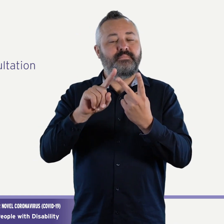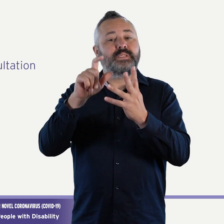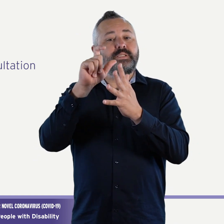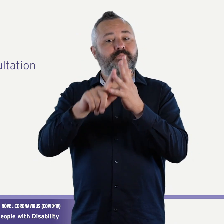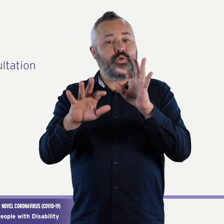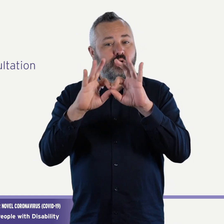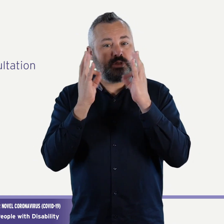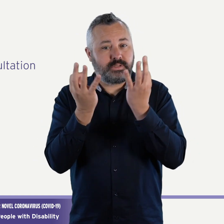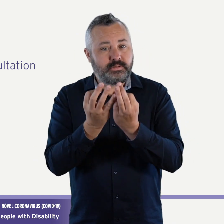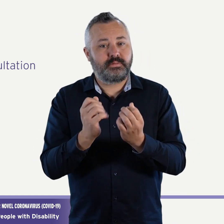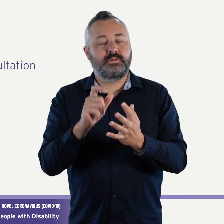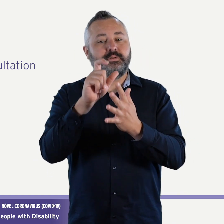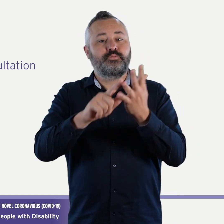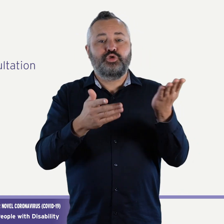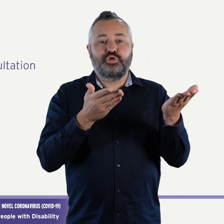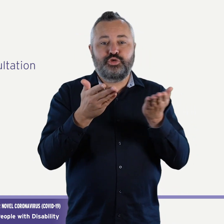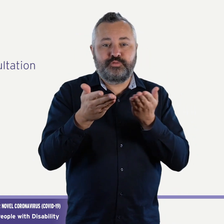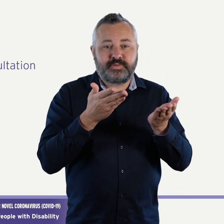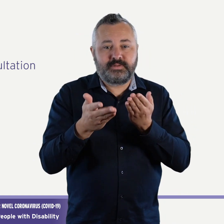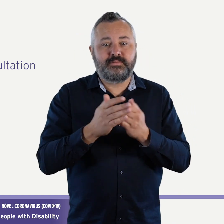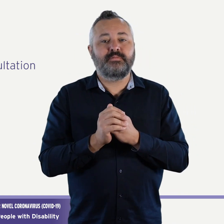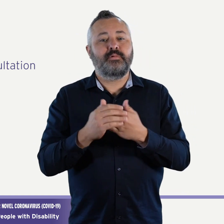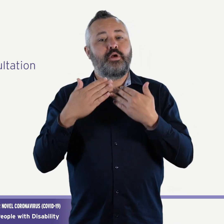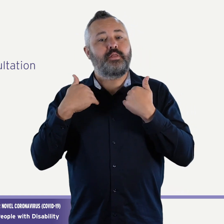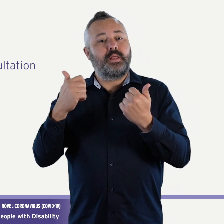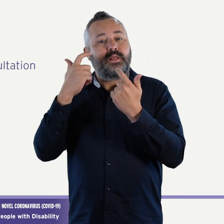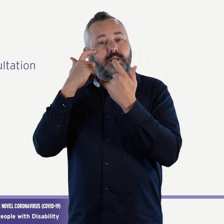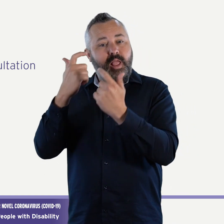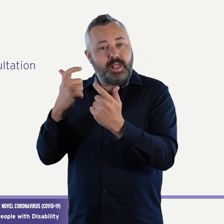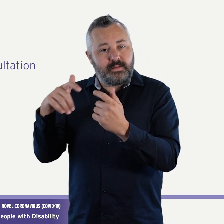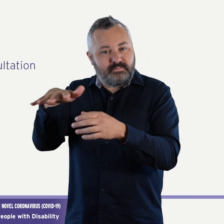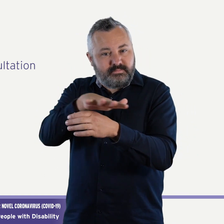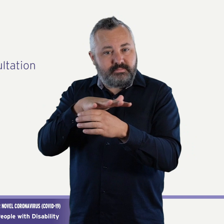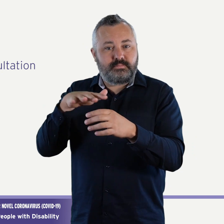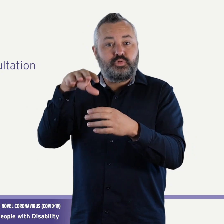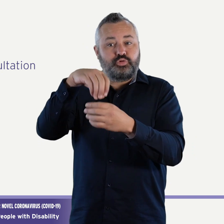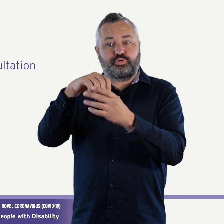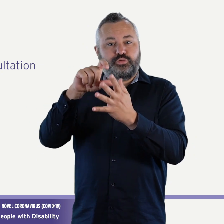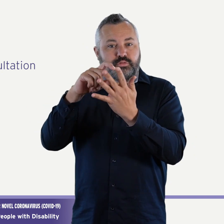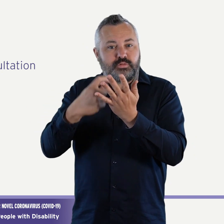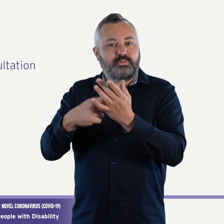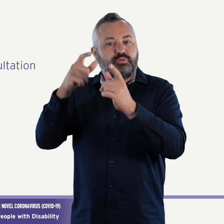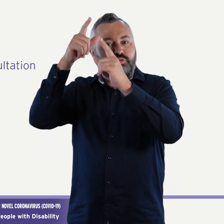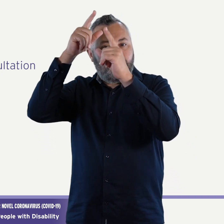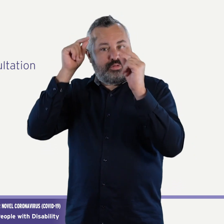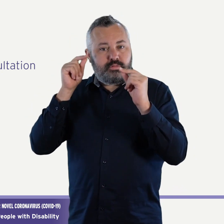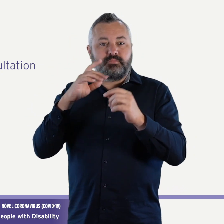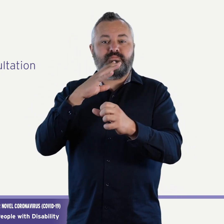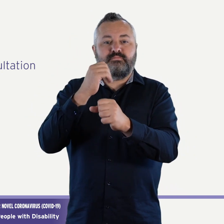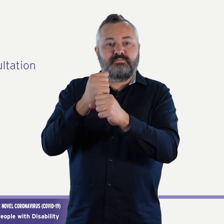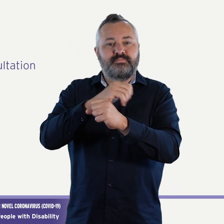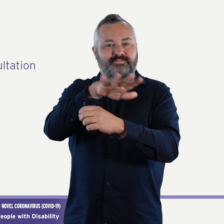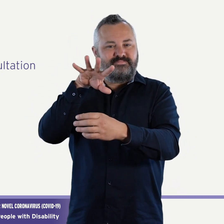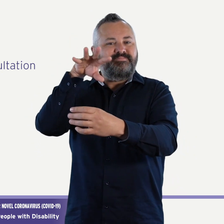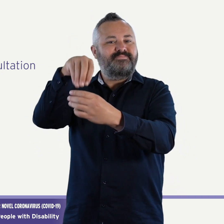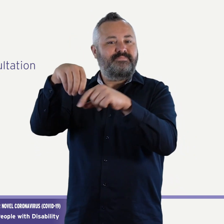experience, Disabled Peoples Organisations, the disability service sector, the research sector, the health care sector including medical practitioners & nursing.